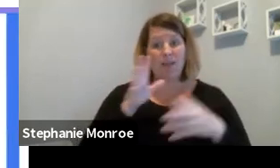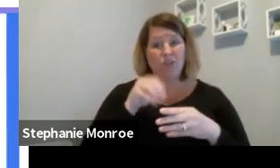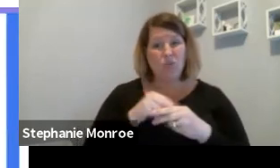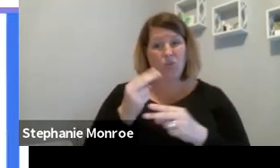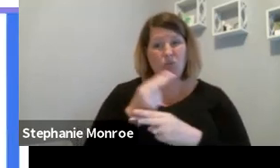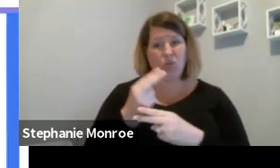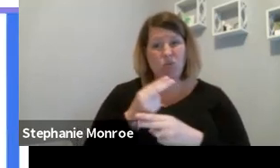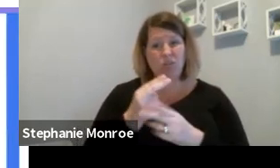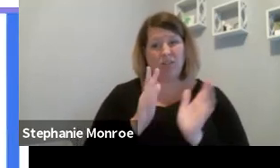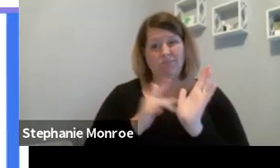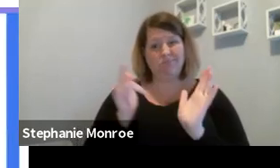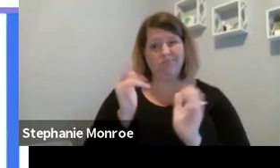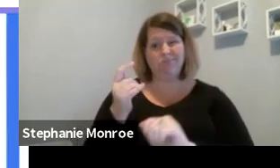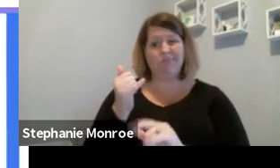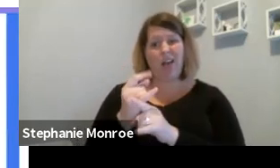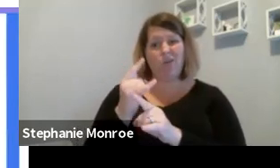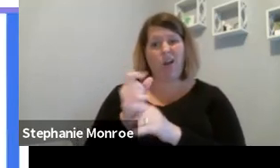or abusing alcohol and other drugs.